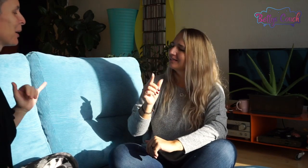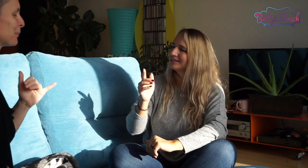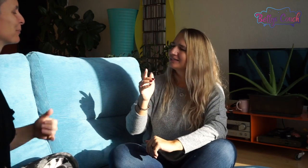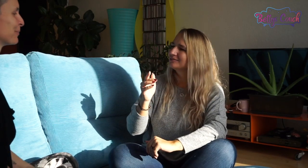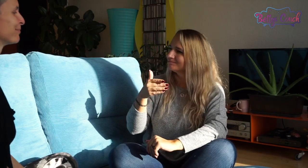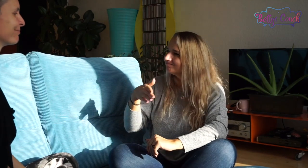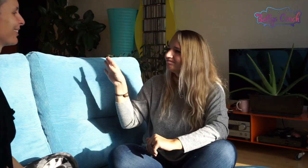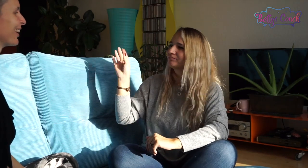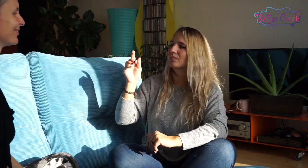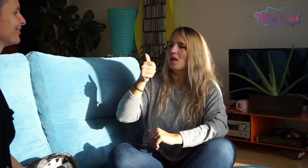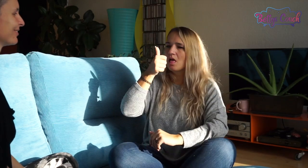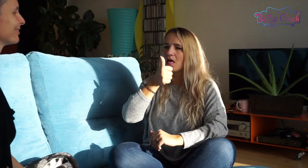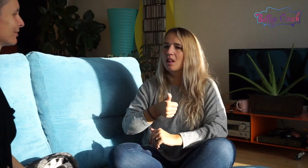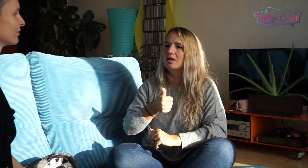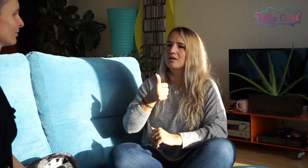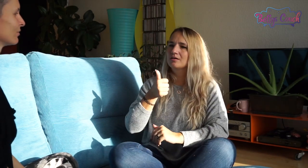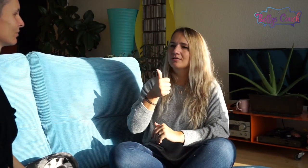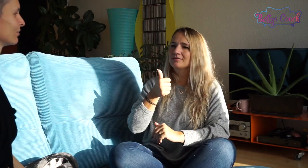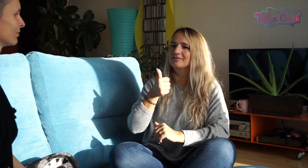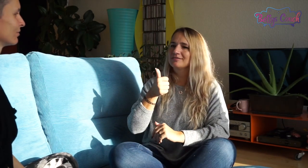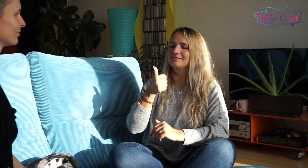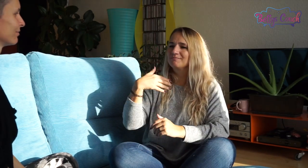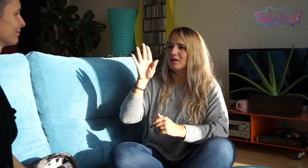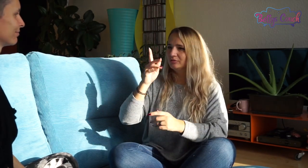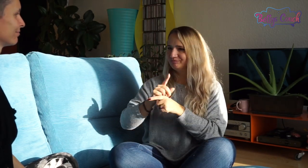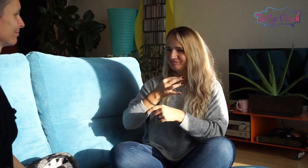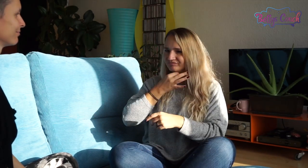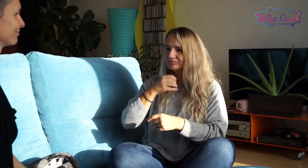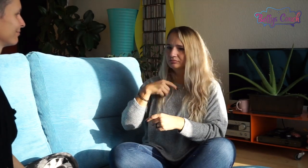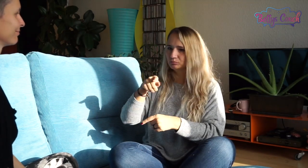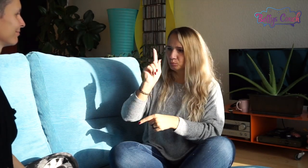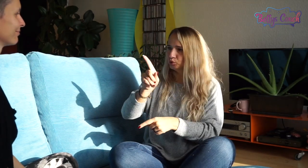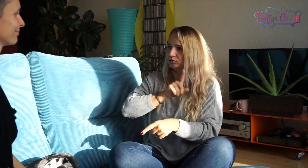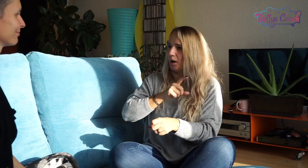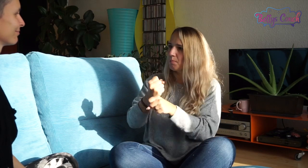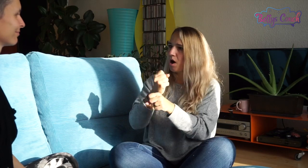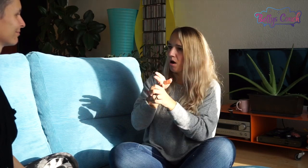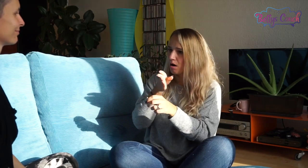When I'm alone, I have to go the way alone.